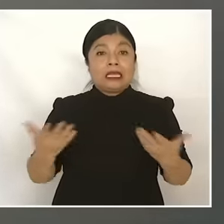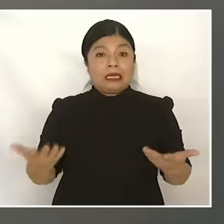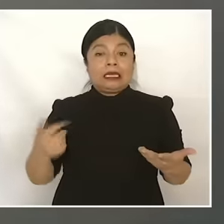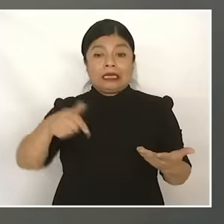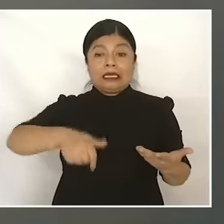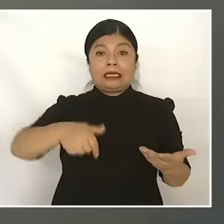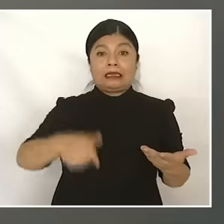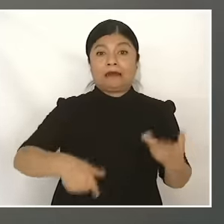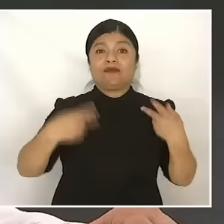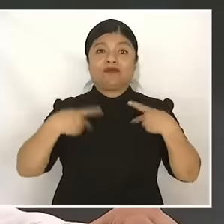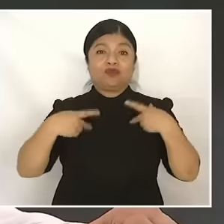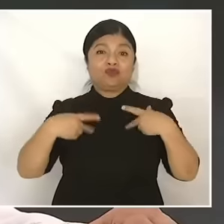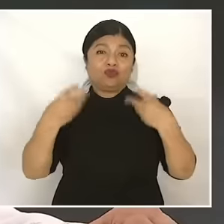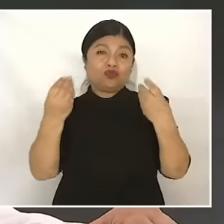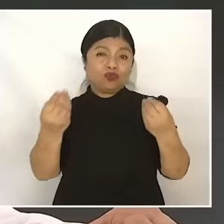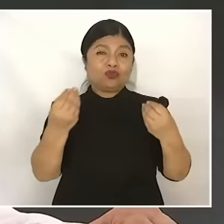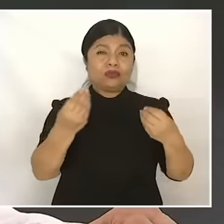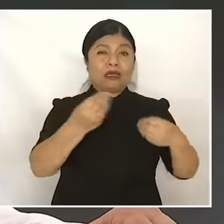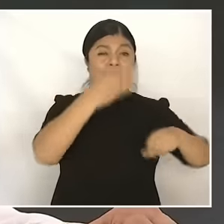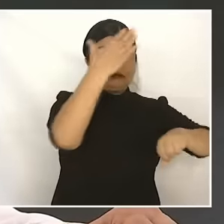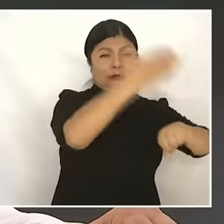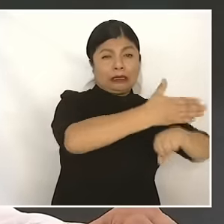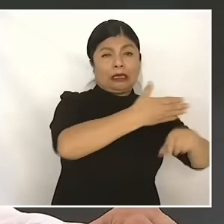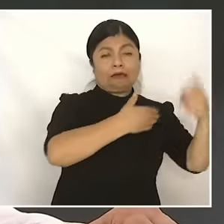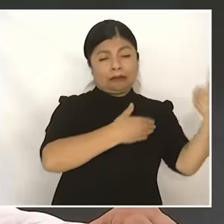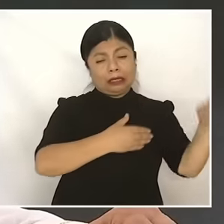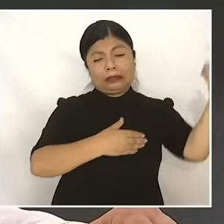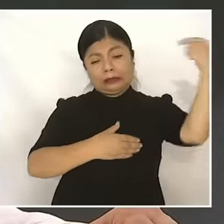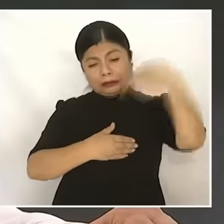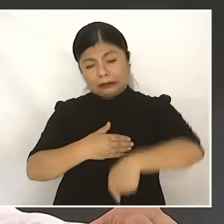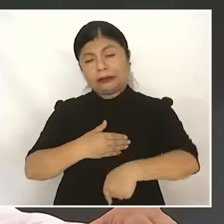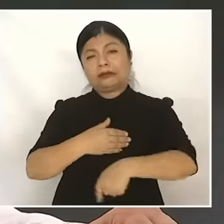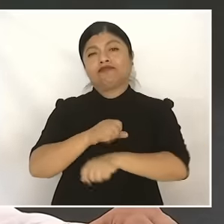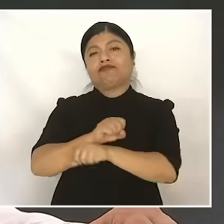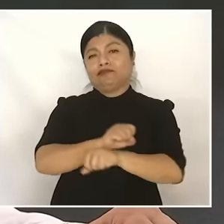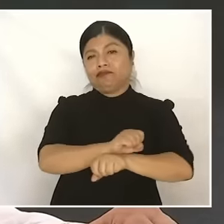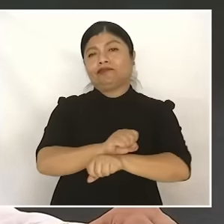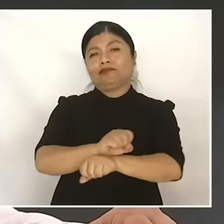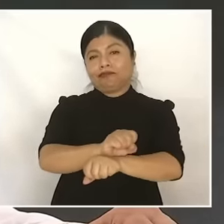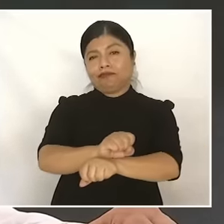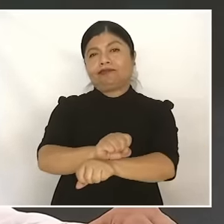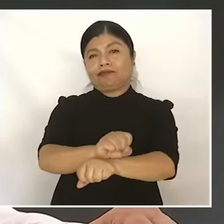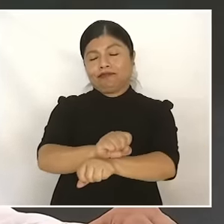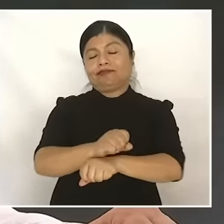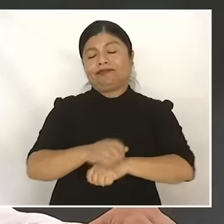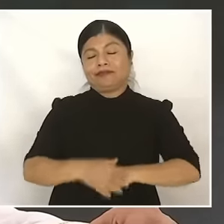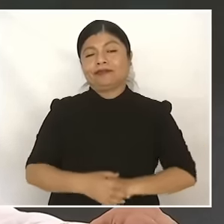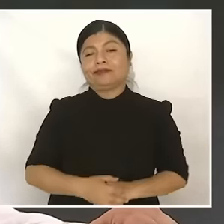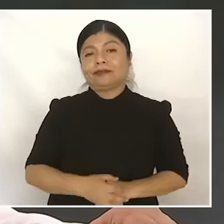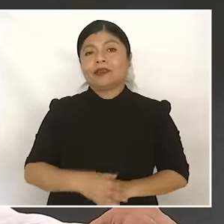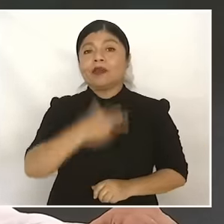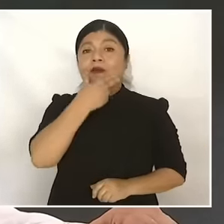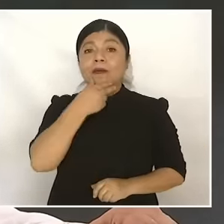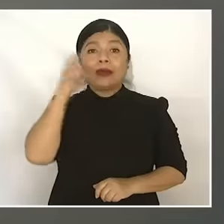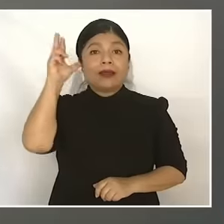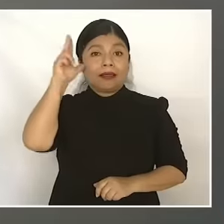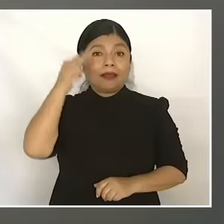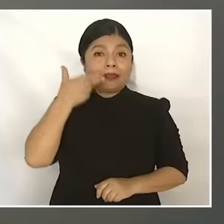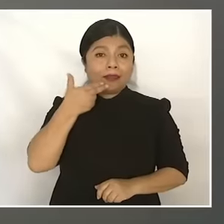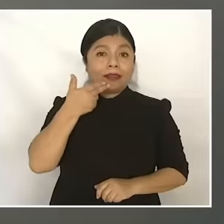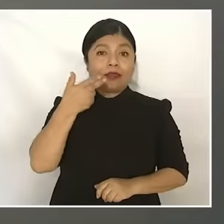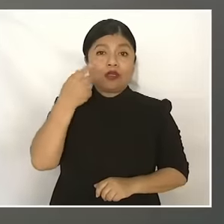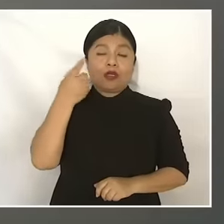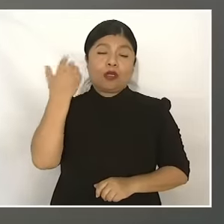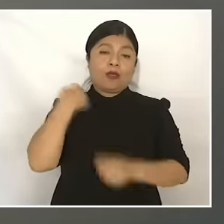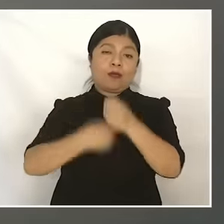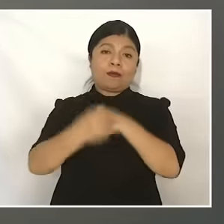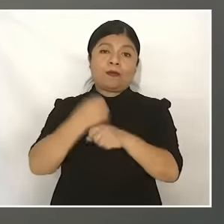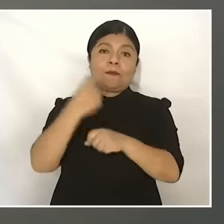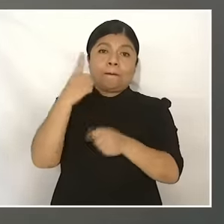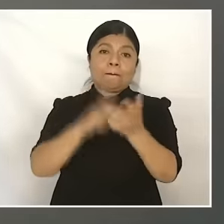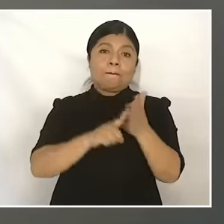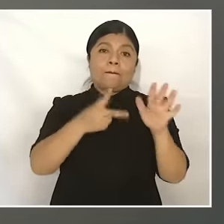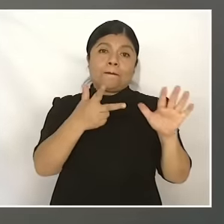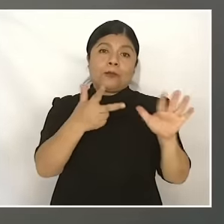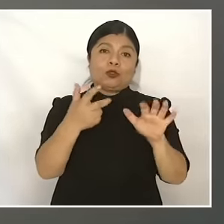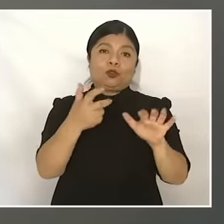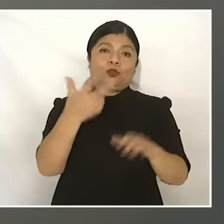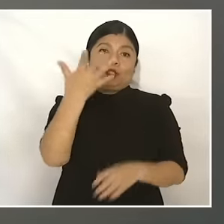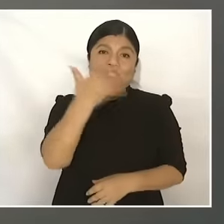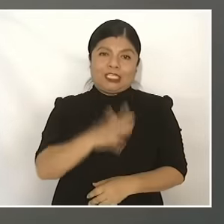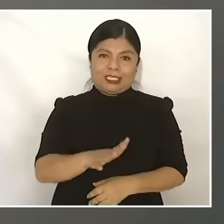there was slavery Hidalgo says we are going to end slavery in 1810 and slavery was abolished